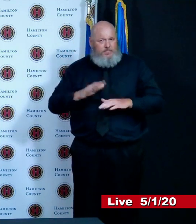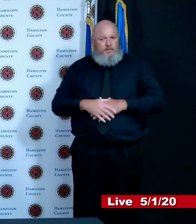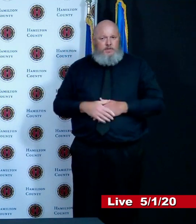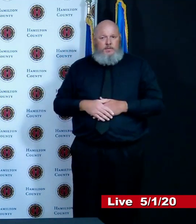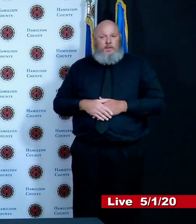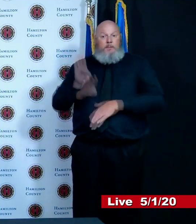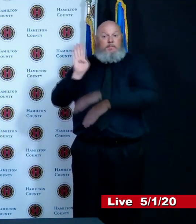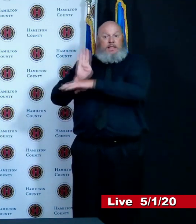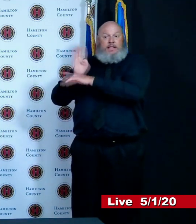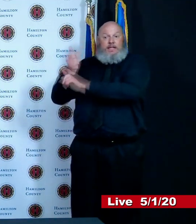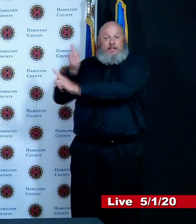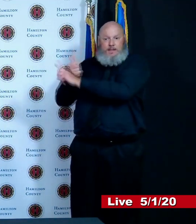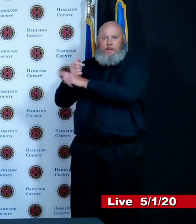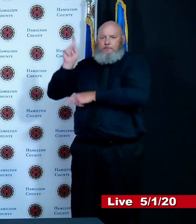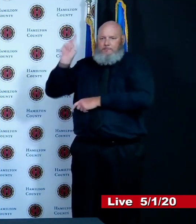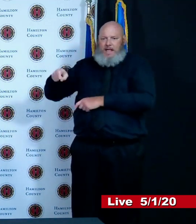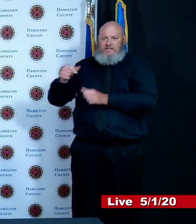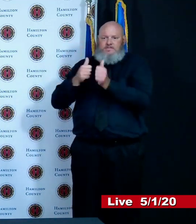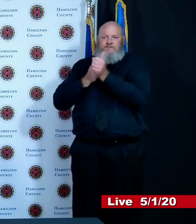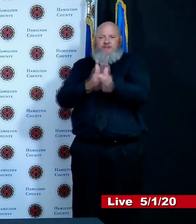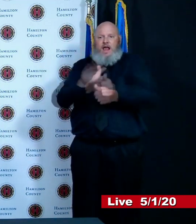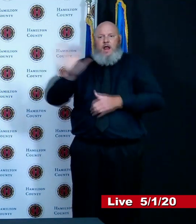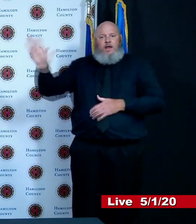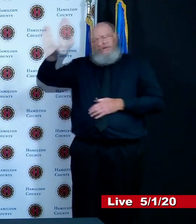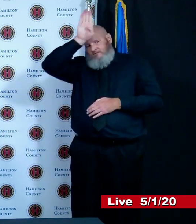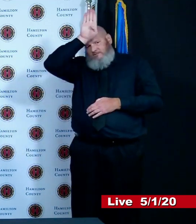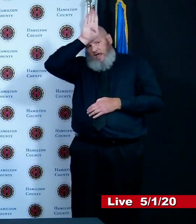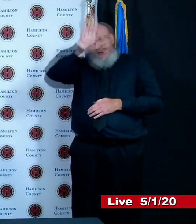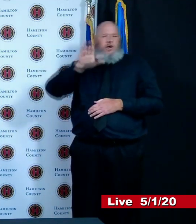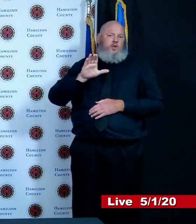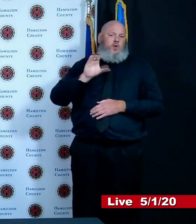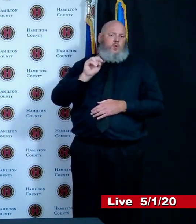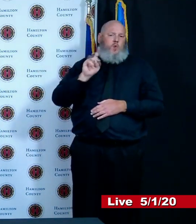people in stores and to give more people space when you're out out